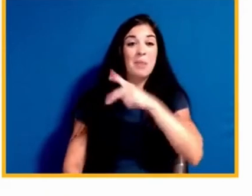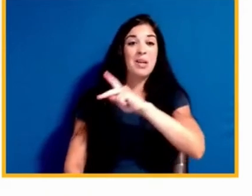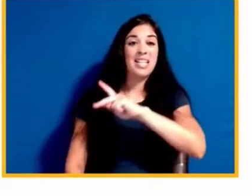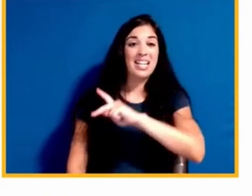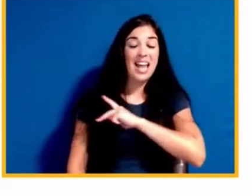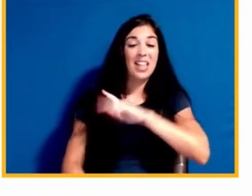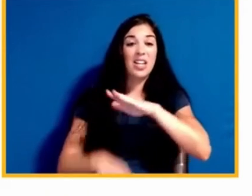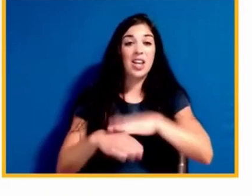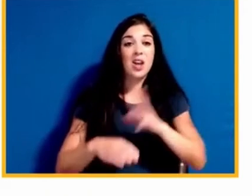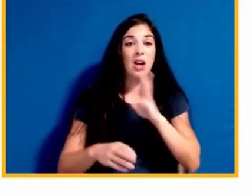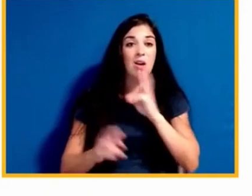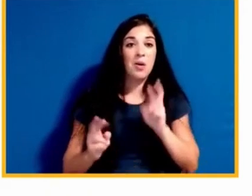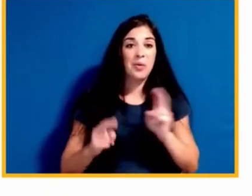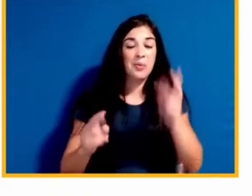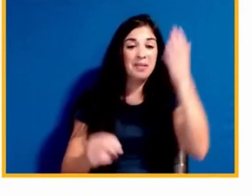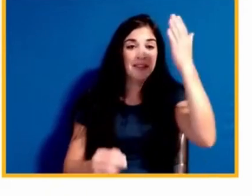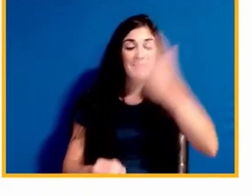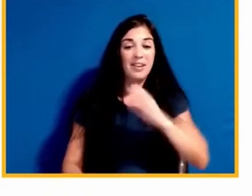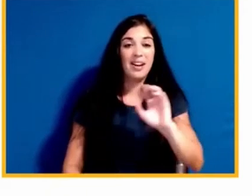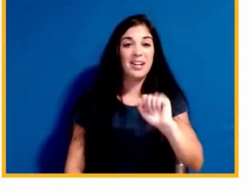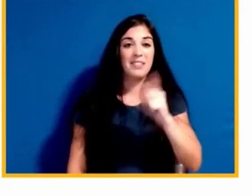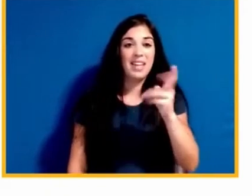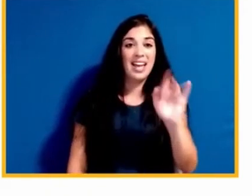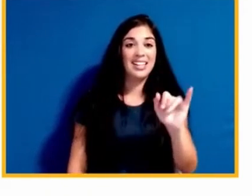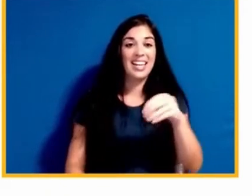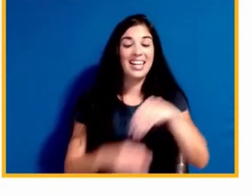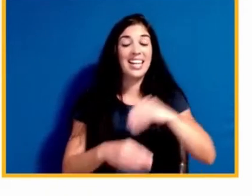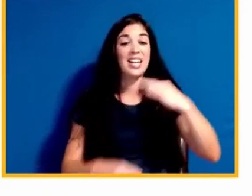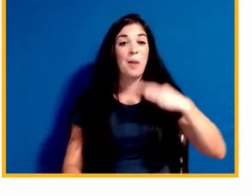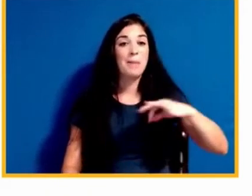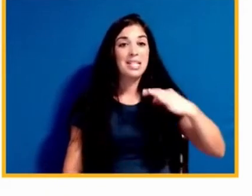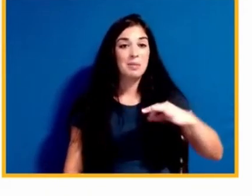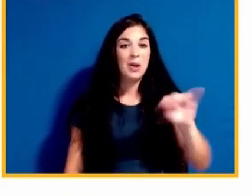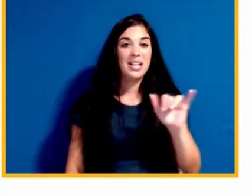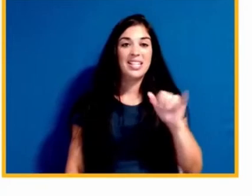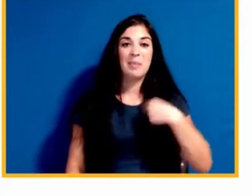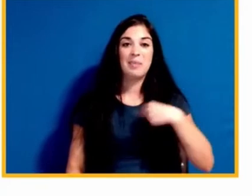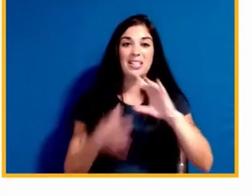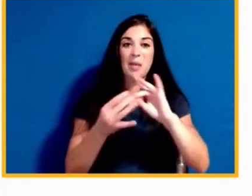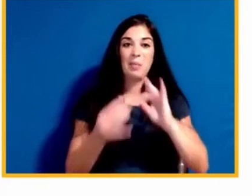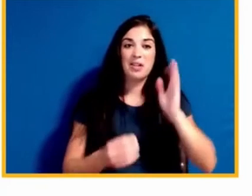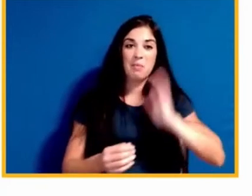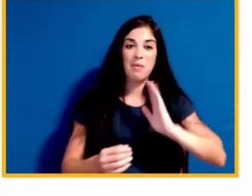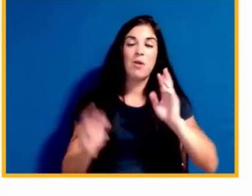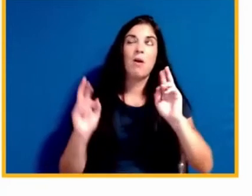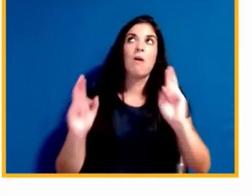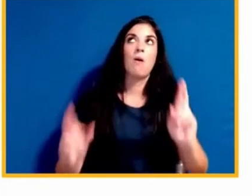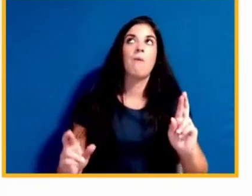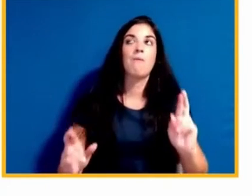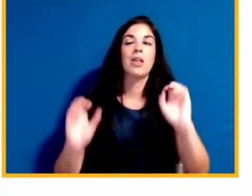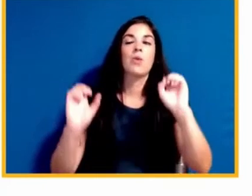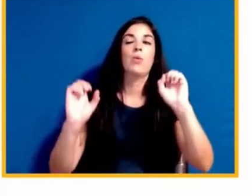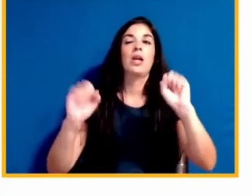right on the riverfront of the Allegheny in Pittsburgh where as I've mentioned before, hopefully we can all get together there